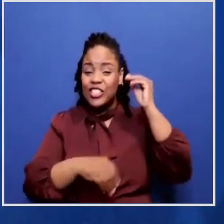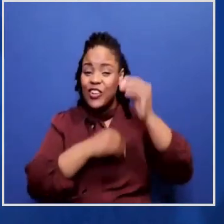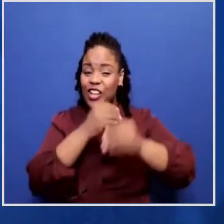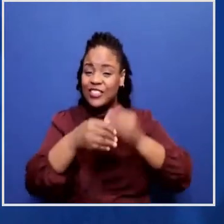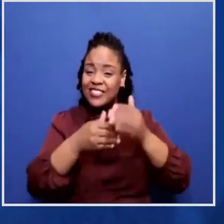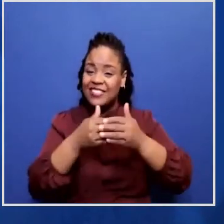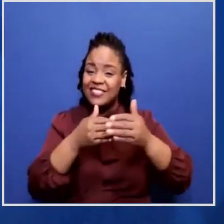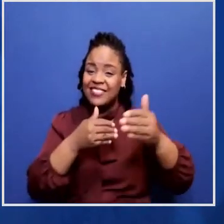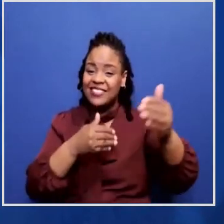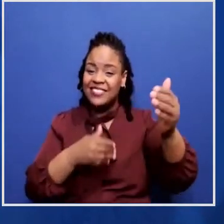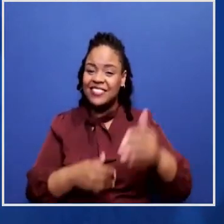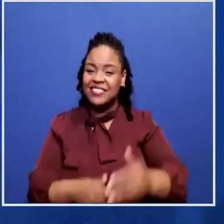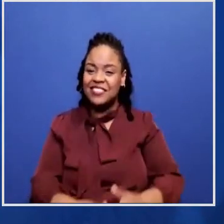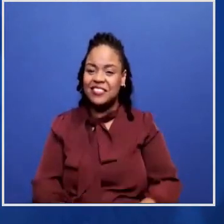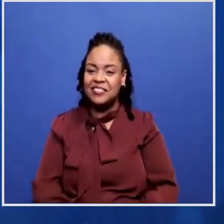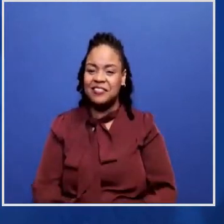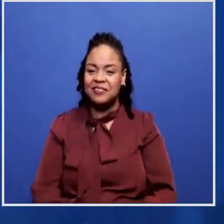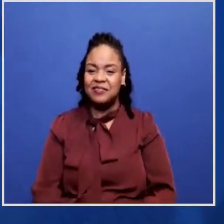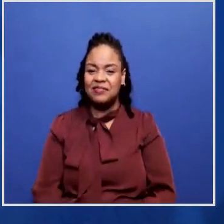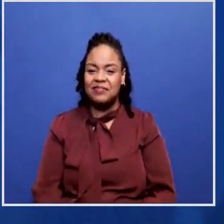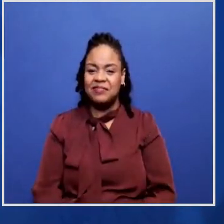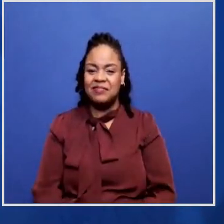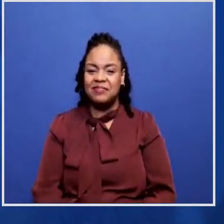PEOPLE, TO RECOGNIZE THE POWER OF THEIR VOICE. AND TO CONTINUE THE CONSTANT